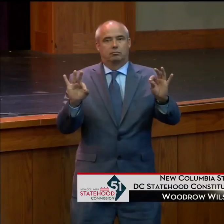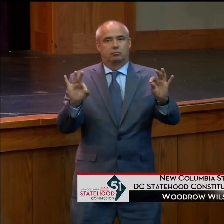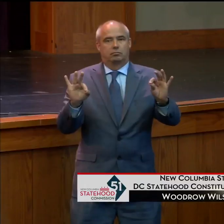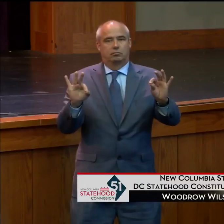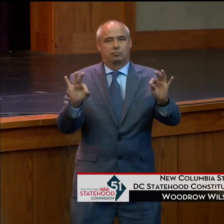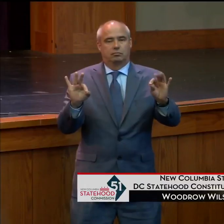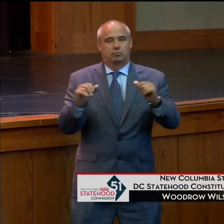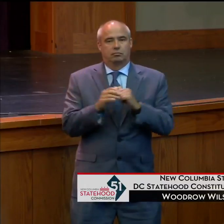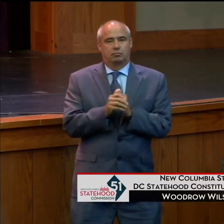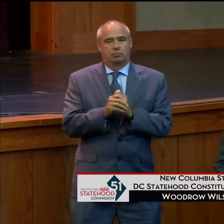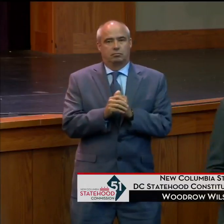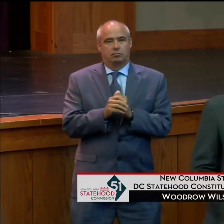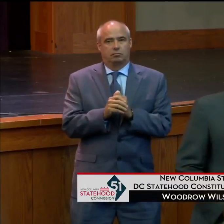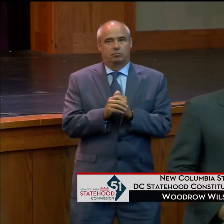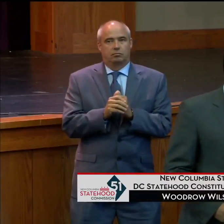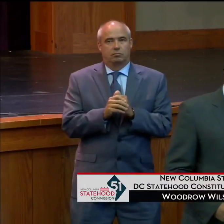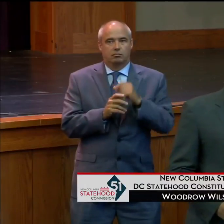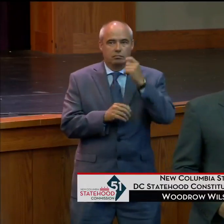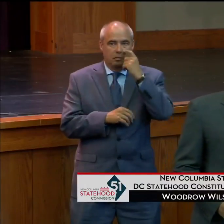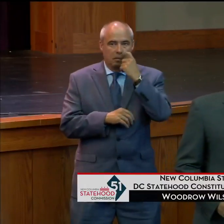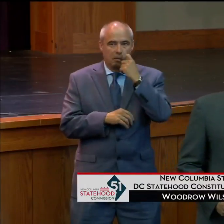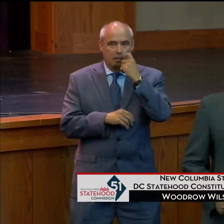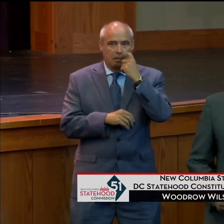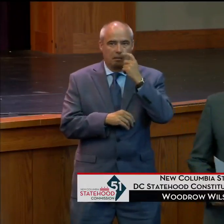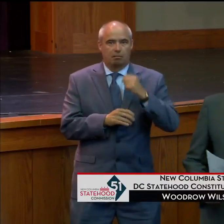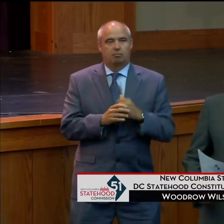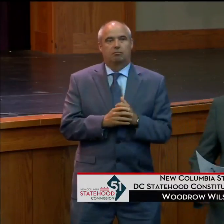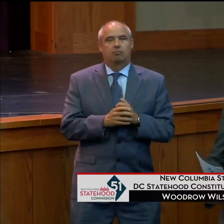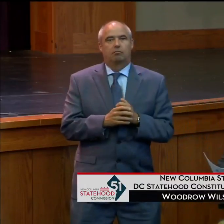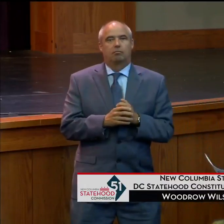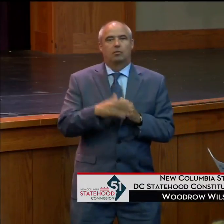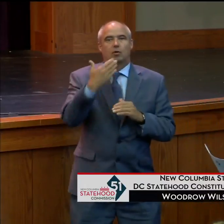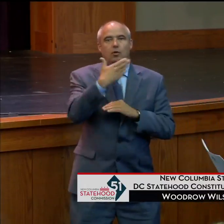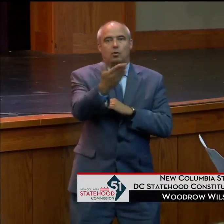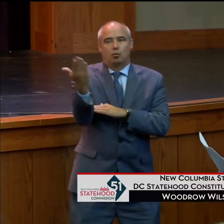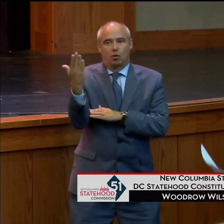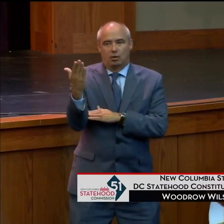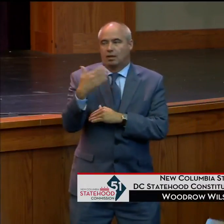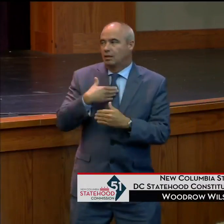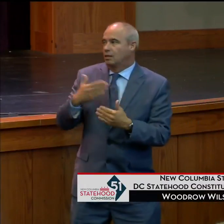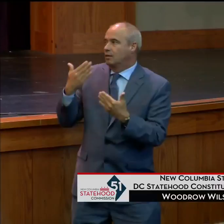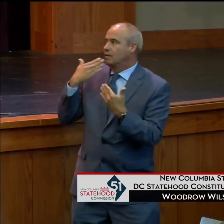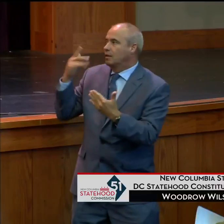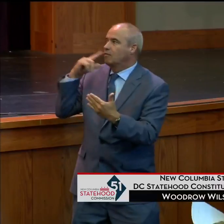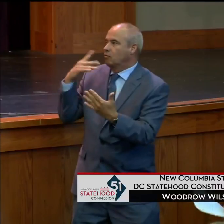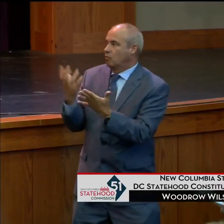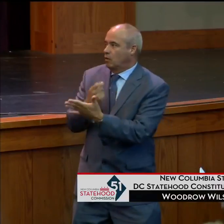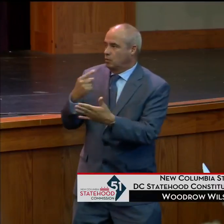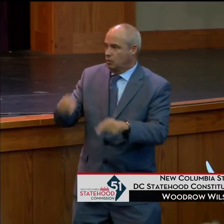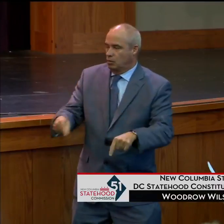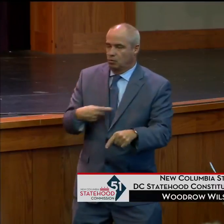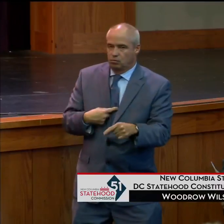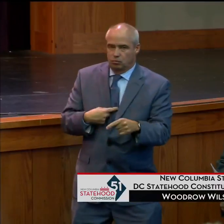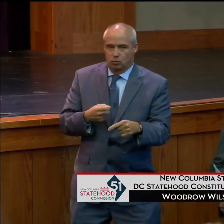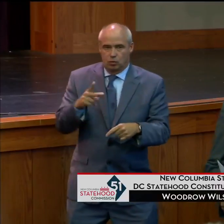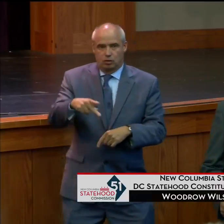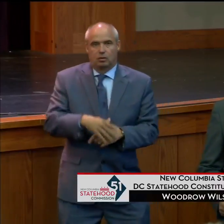MR. GAITHER? GOOD MORNING, AND THANK YOU FOR THIS OPPORTUNITY AND PRIVILEGE.